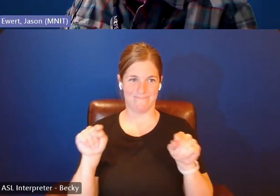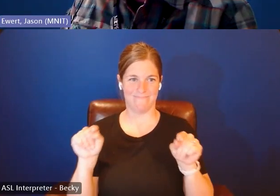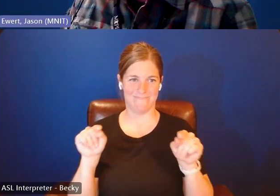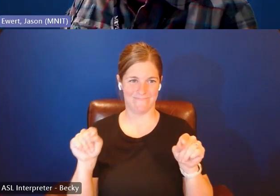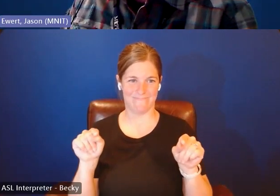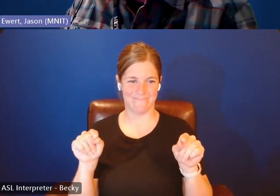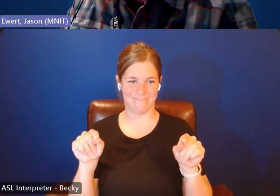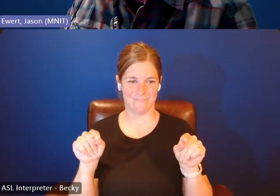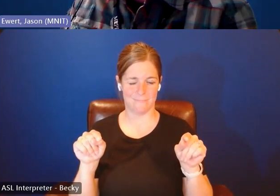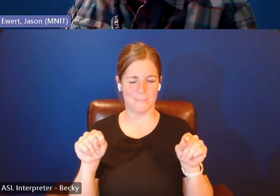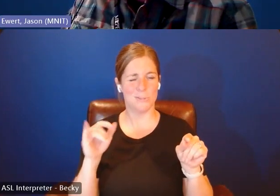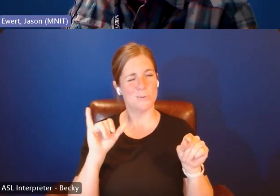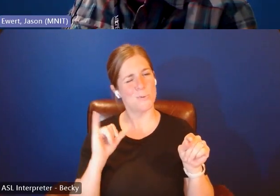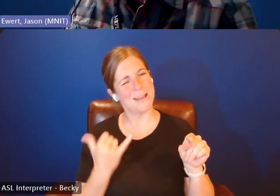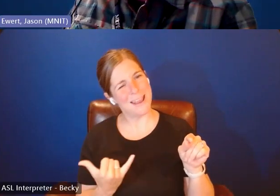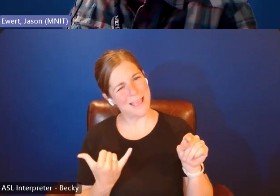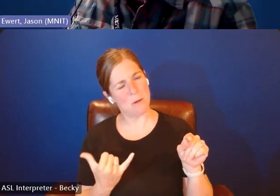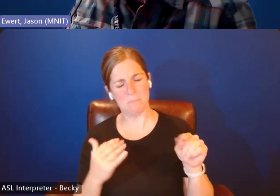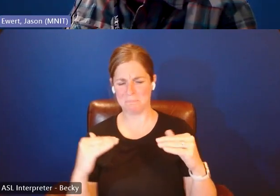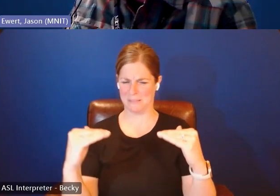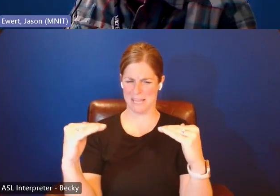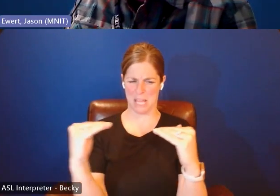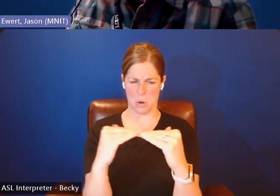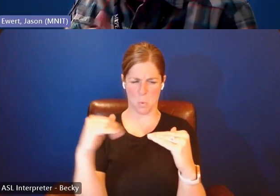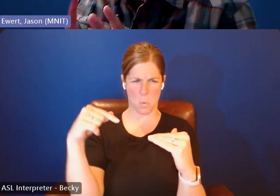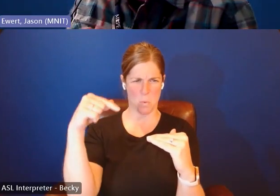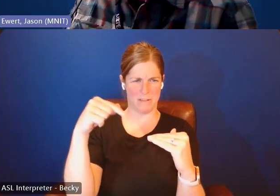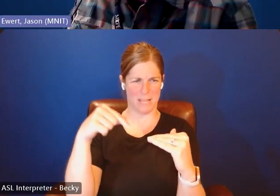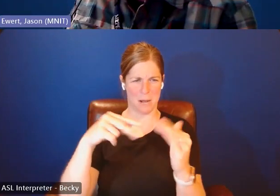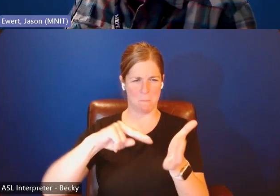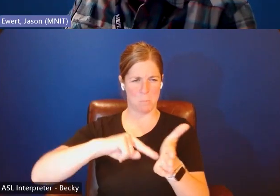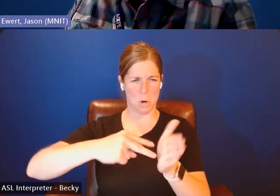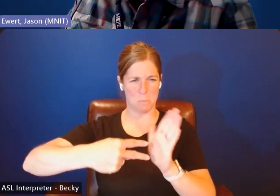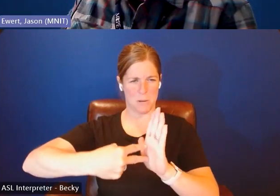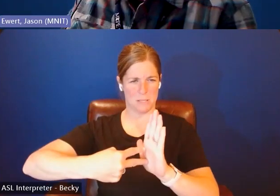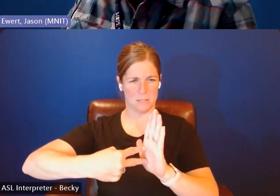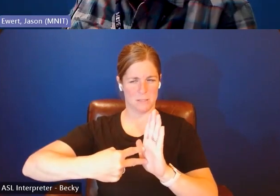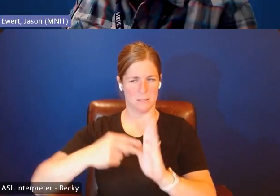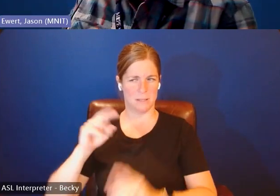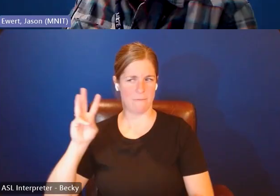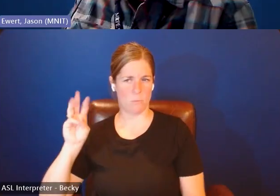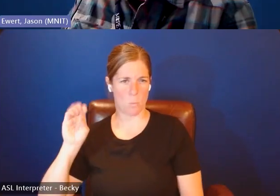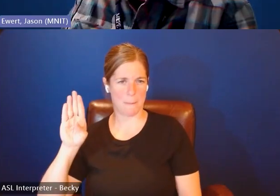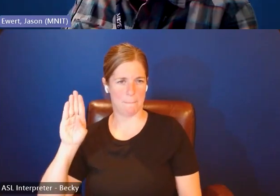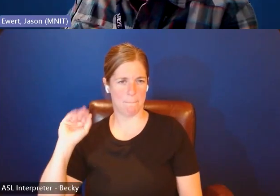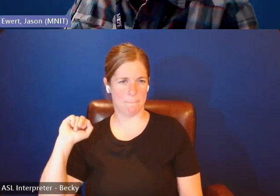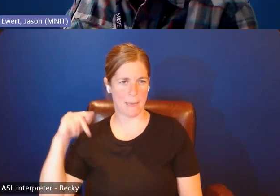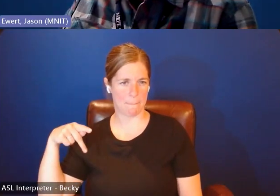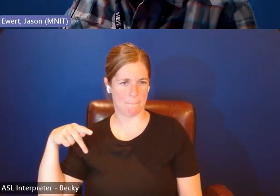begs the question, what is the equivalent purpose of a web map? It can be many things.